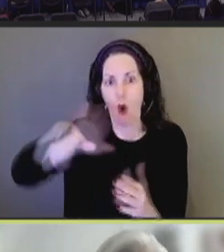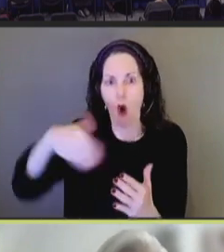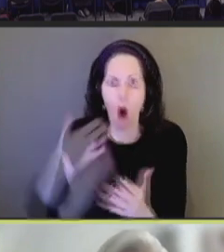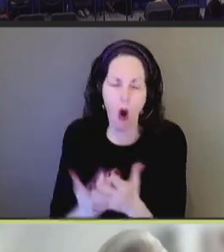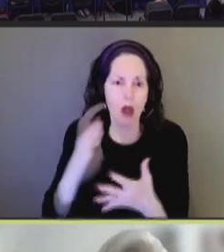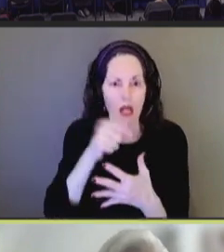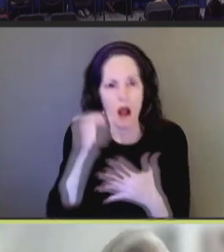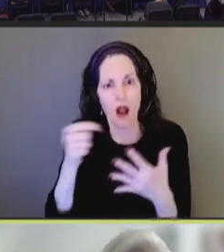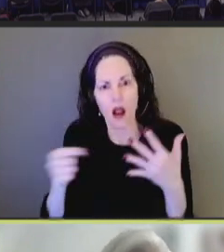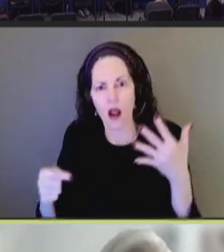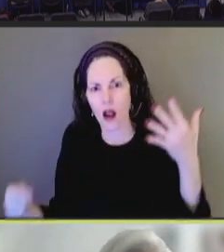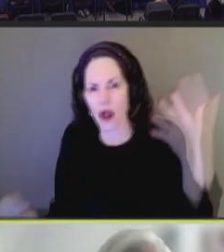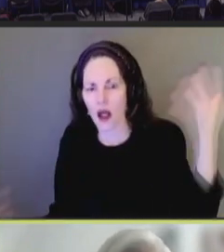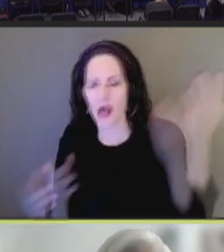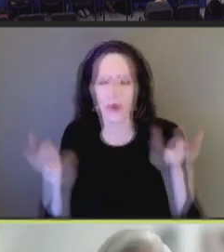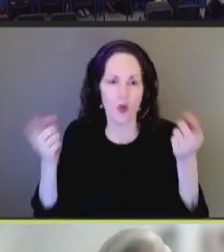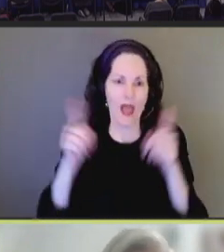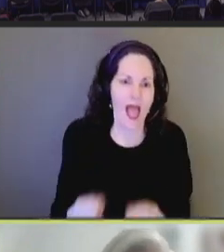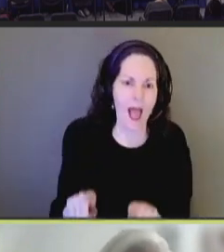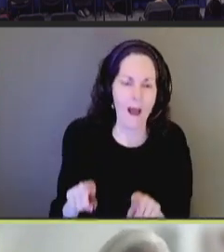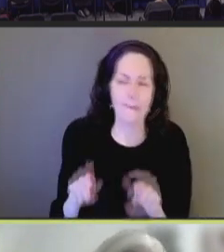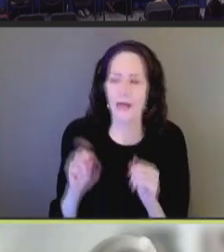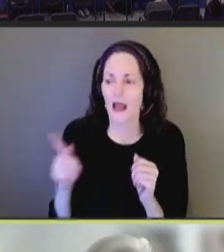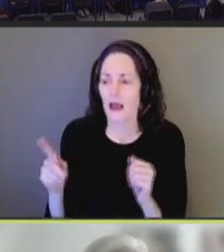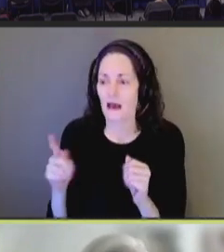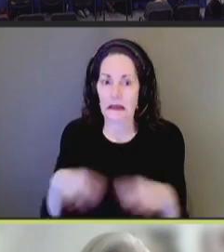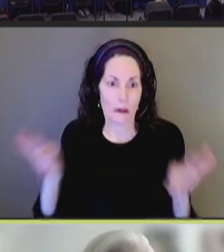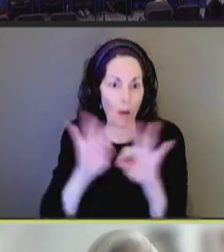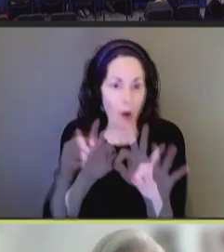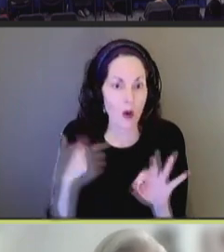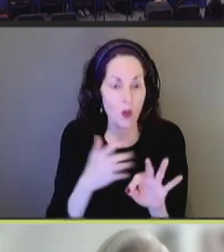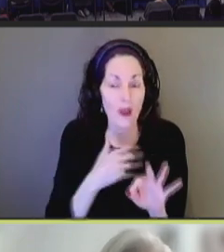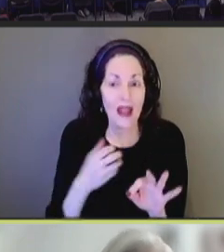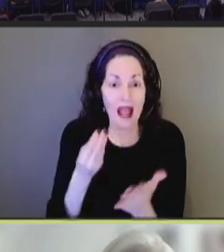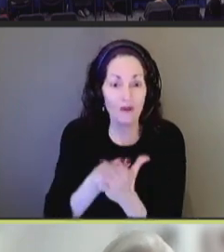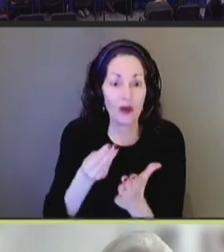it's important that we have resources available to continue the progress we've